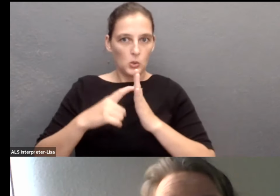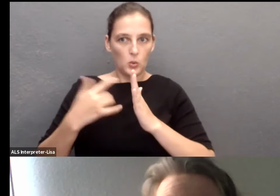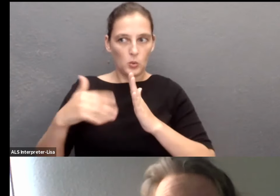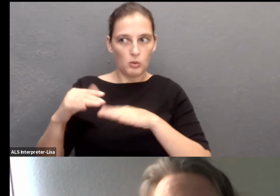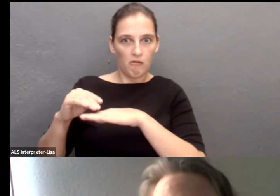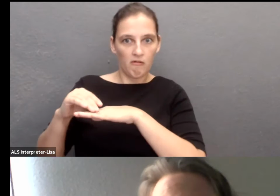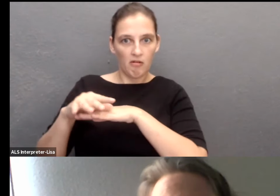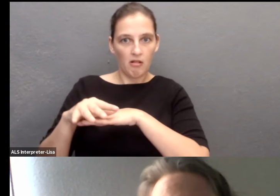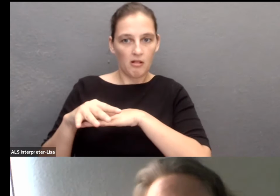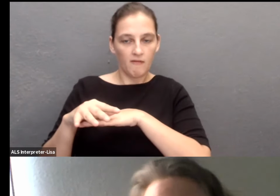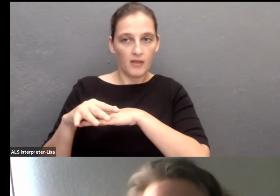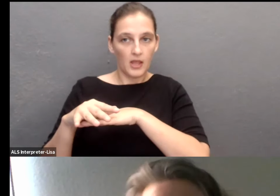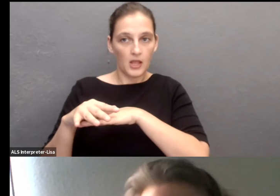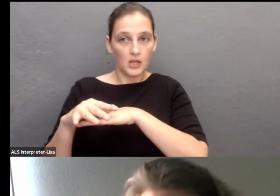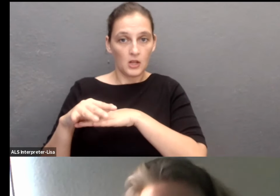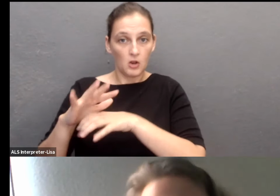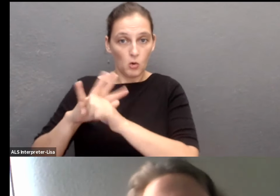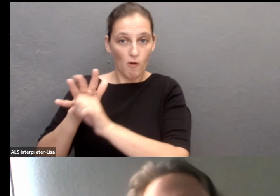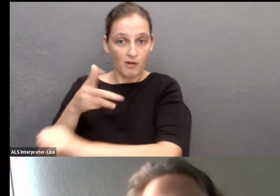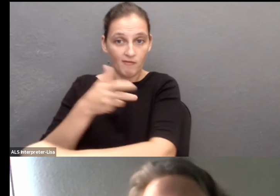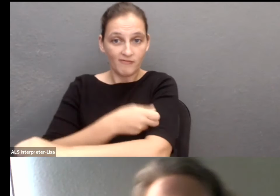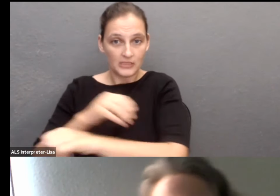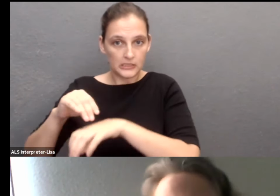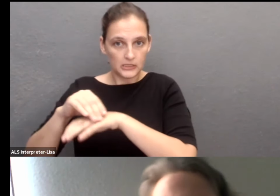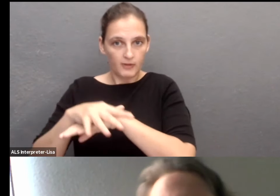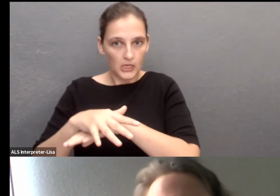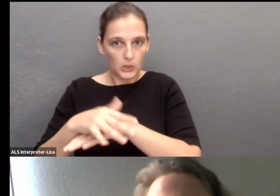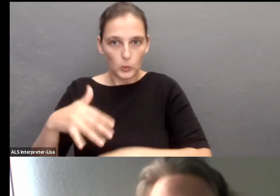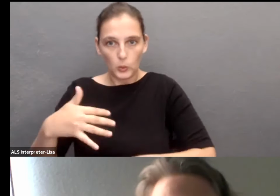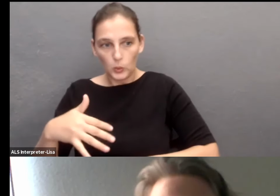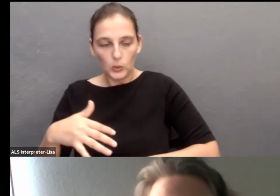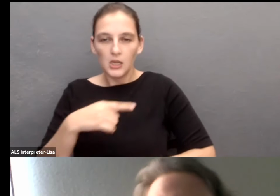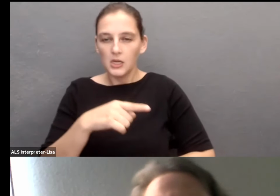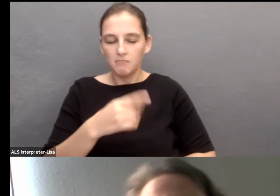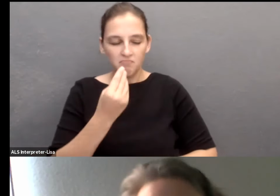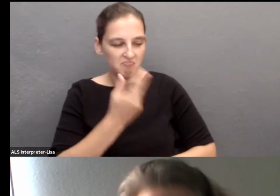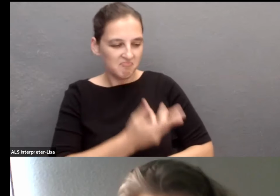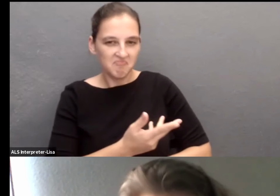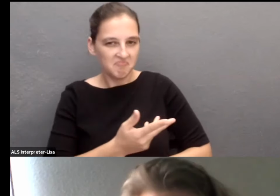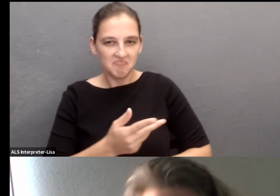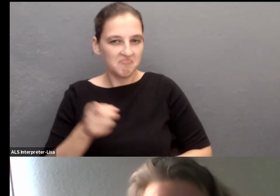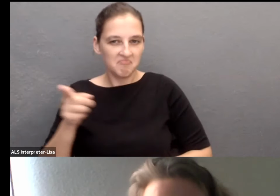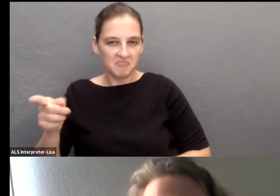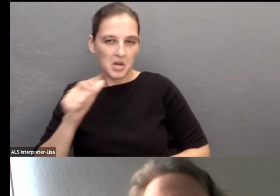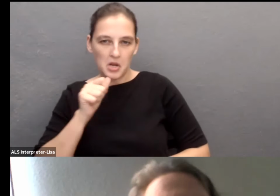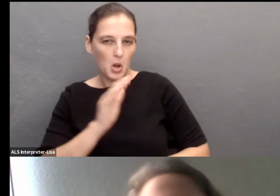of the vaccines, and I assured him that we were not scheduled to get that vaccine that